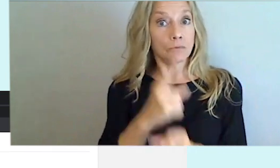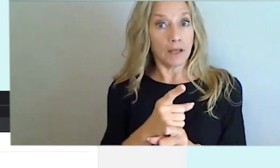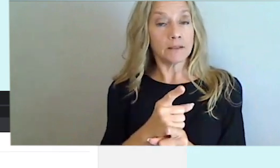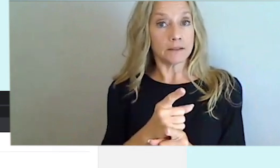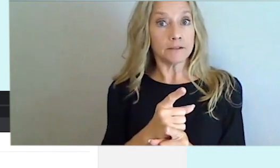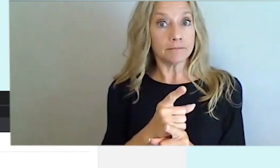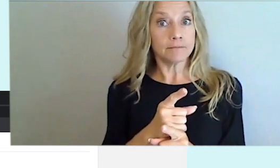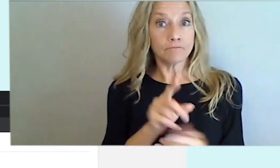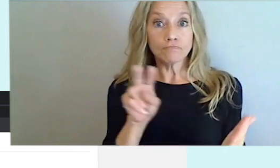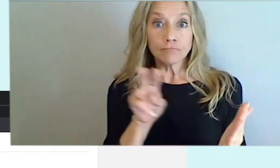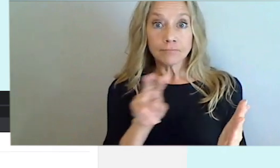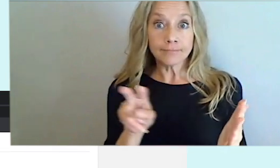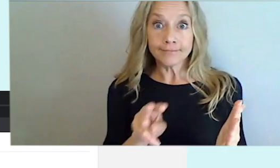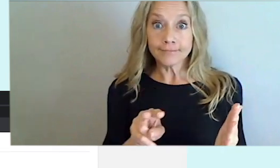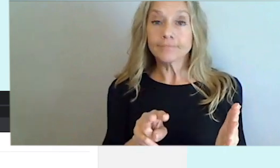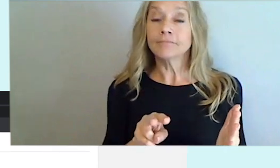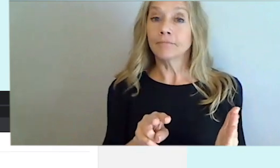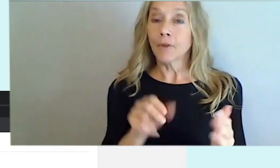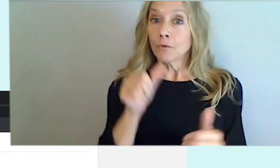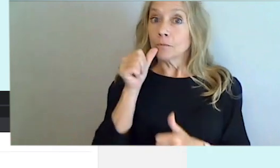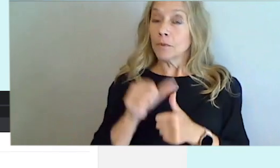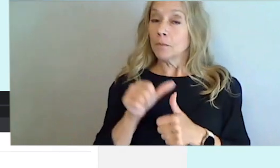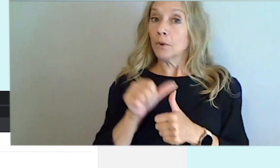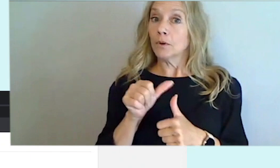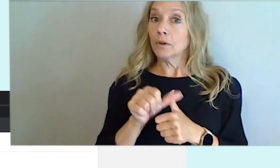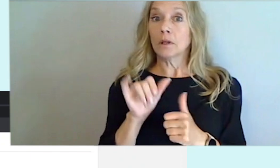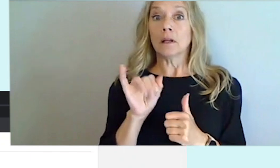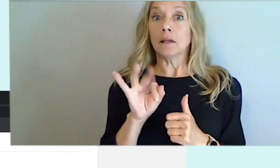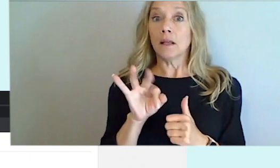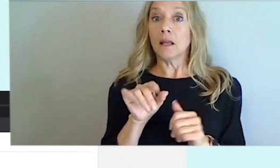Remember, if there are any required fields that have not been answered,